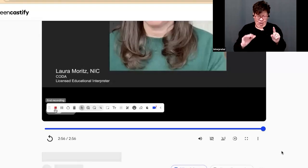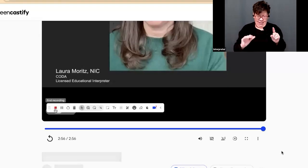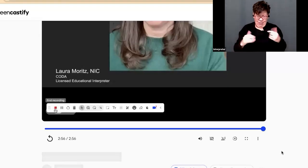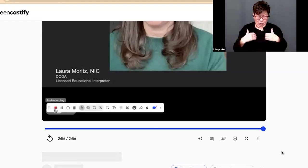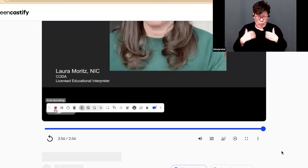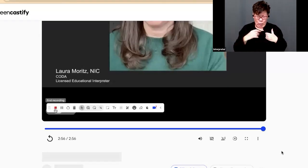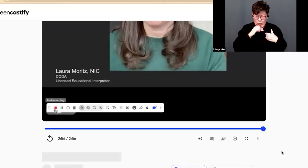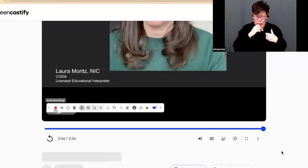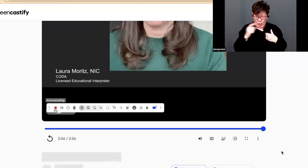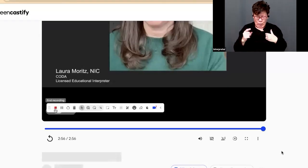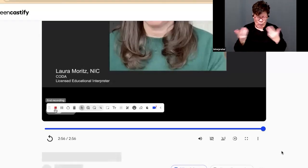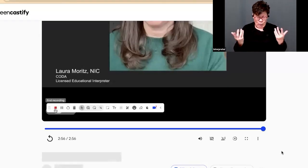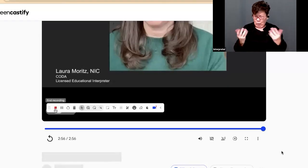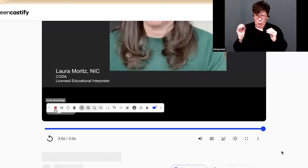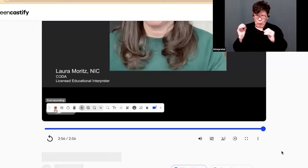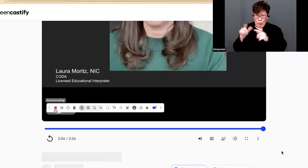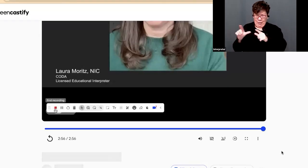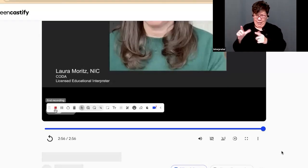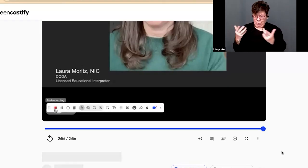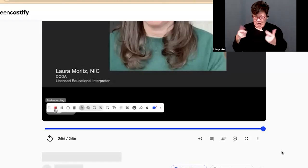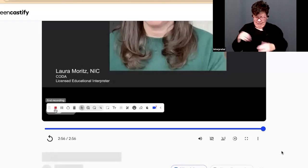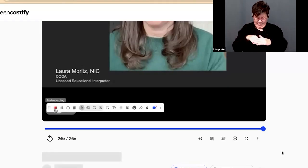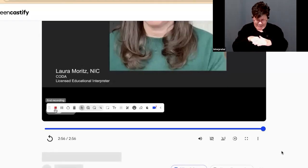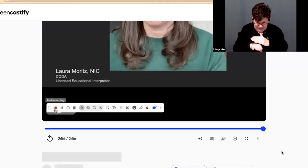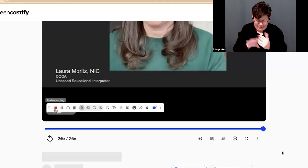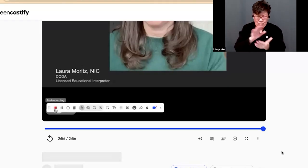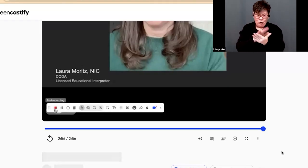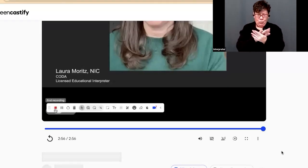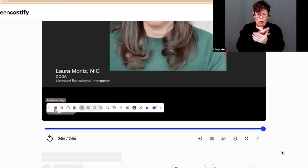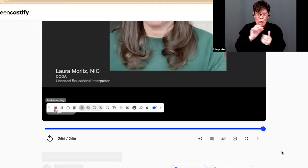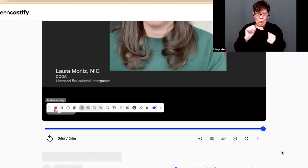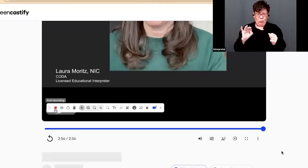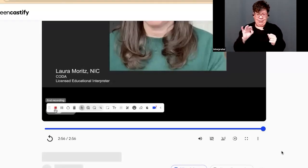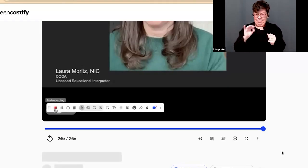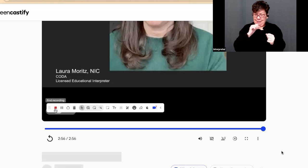and they come into the schools with an incomplete language,